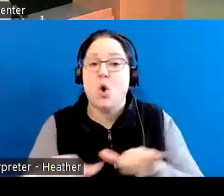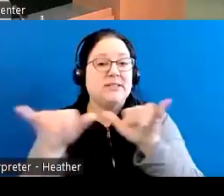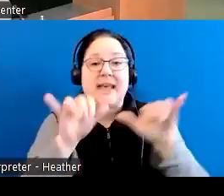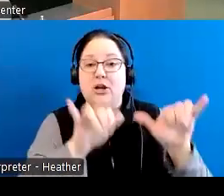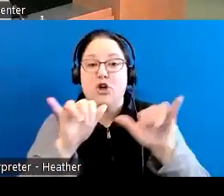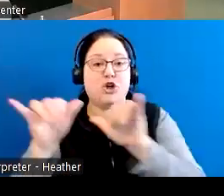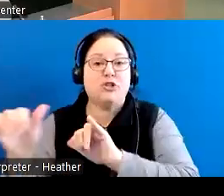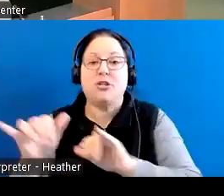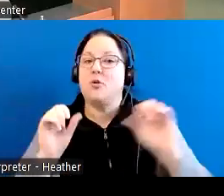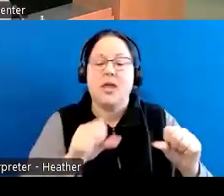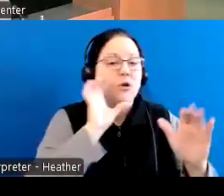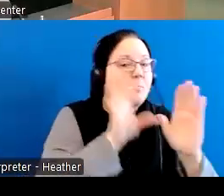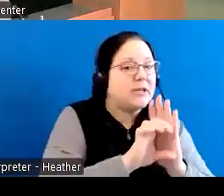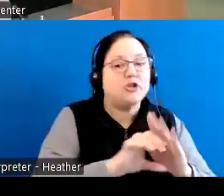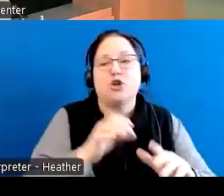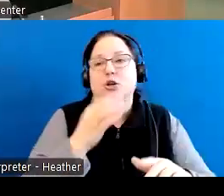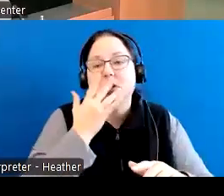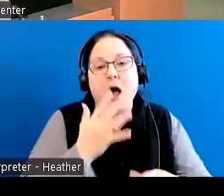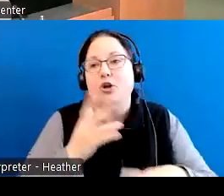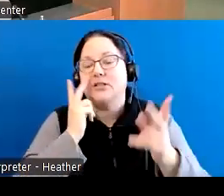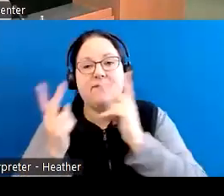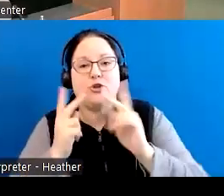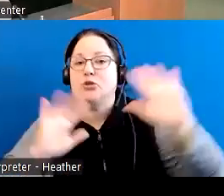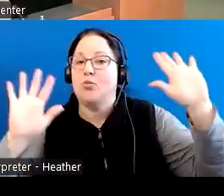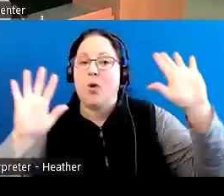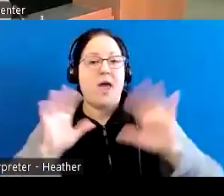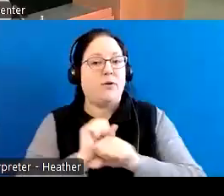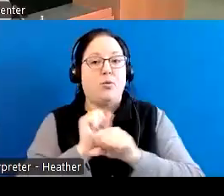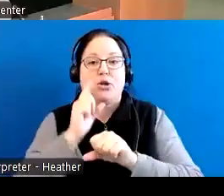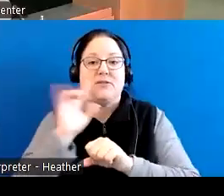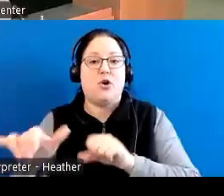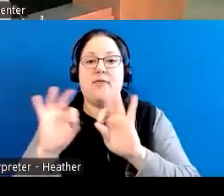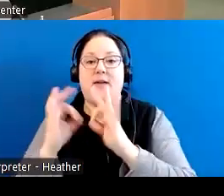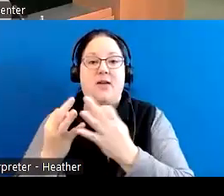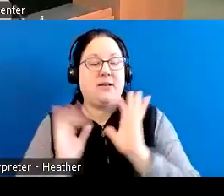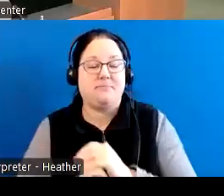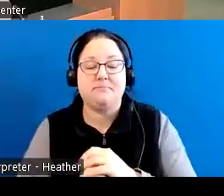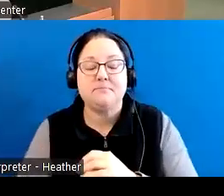colors, you know, visuals, whatever really works for that particular patient.